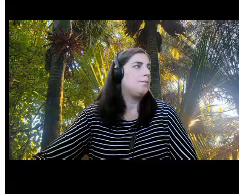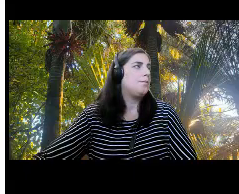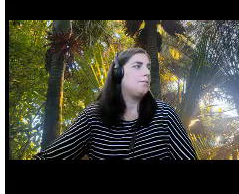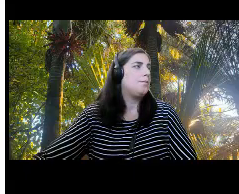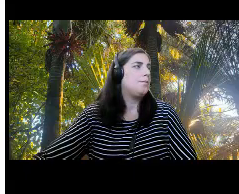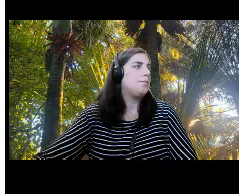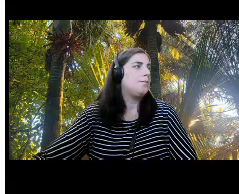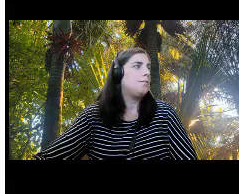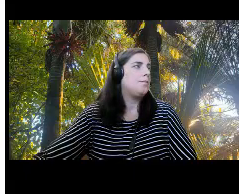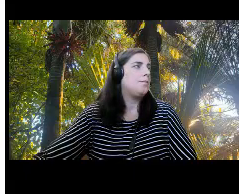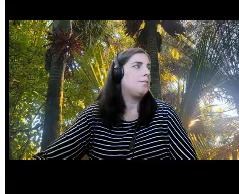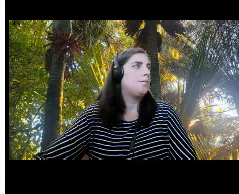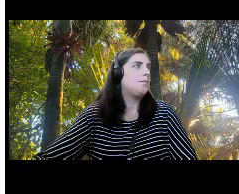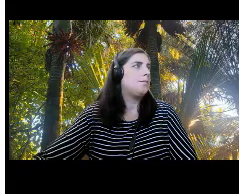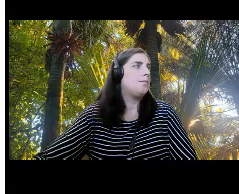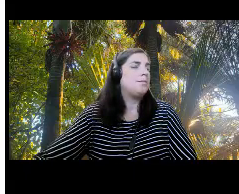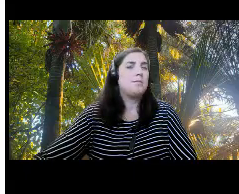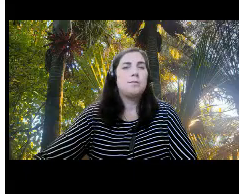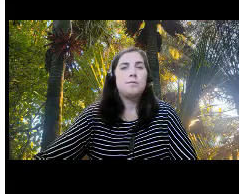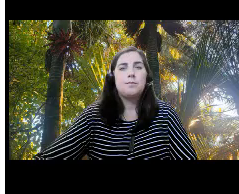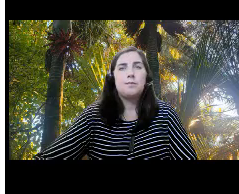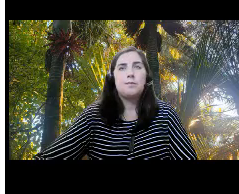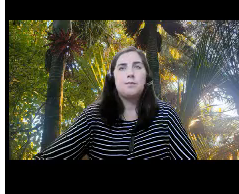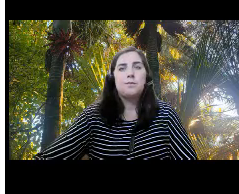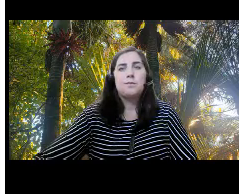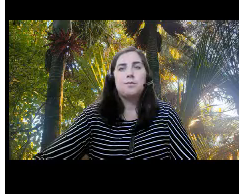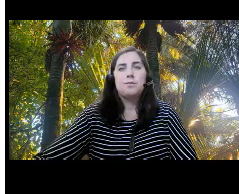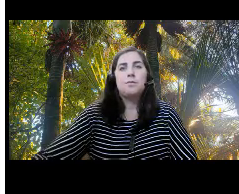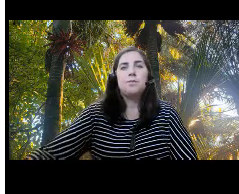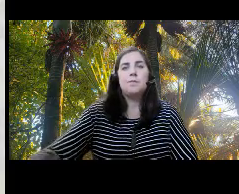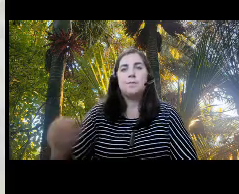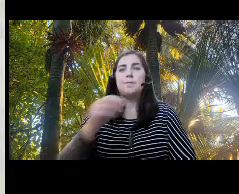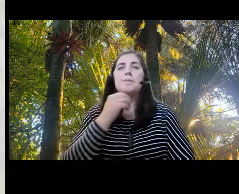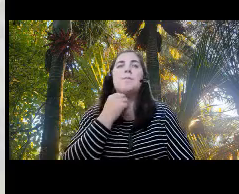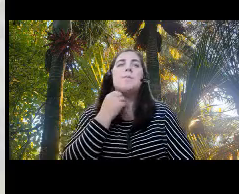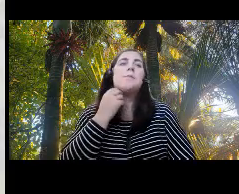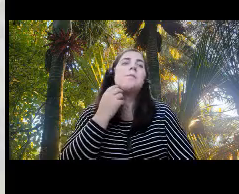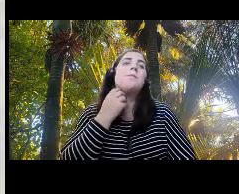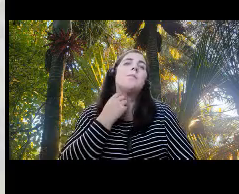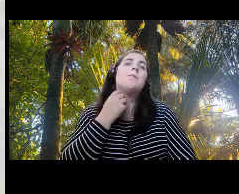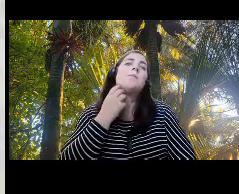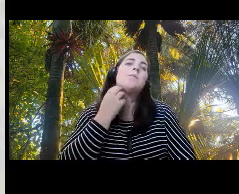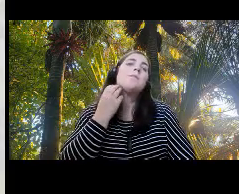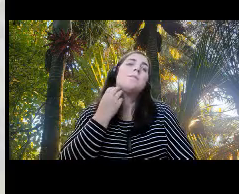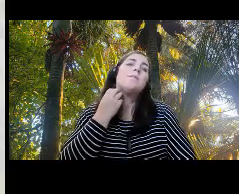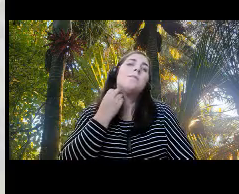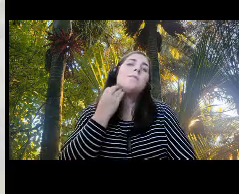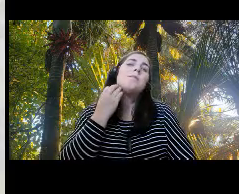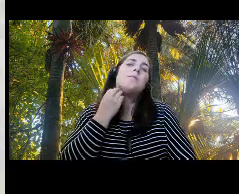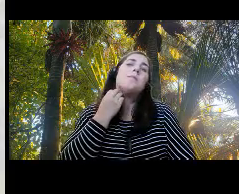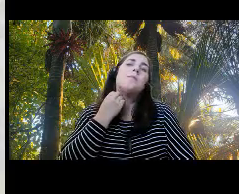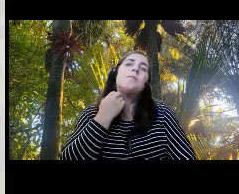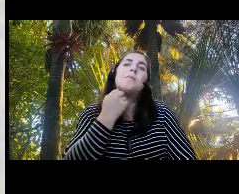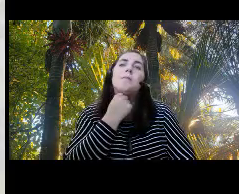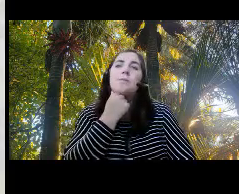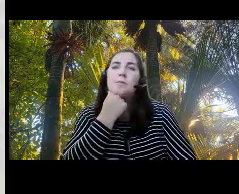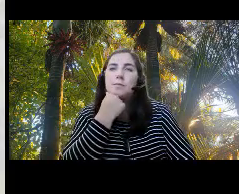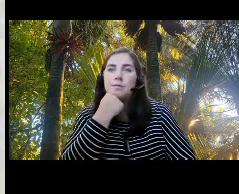Again, it has a few categories, actually four in total with the first category. Again, being the permeable area extent category.